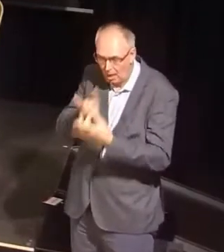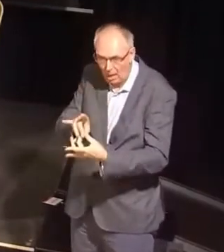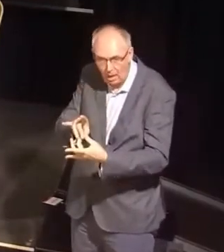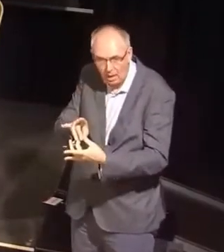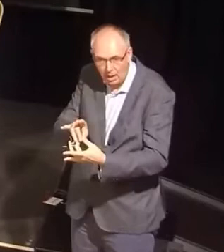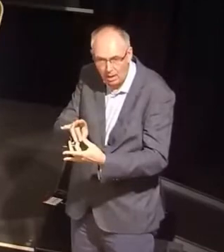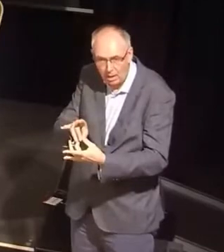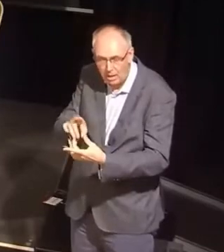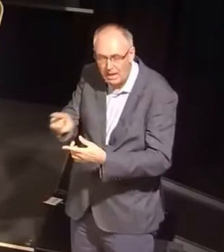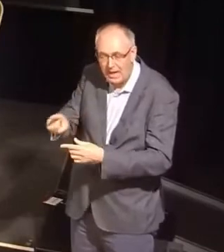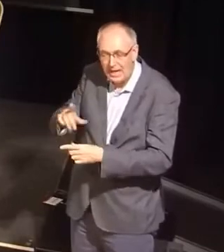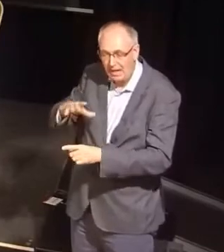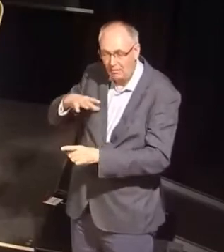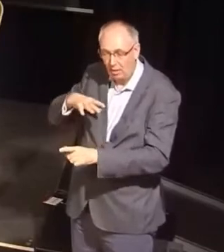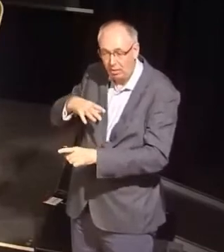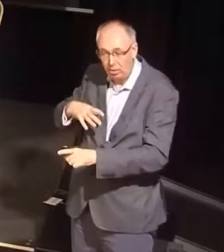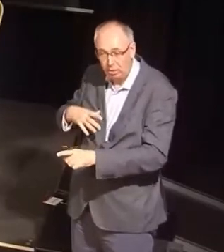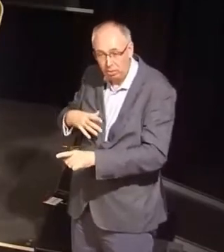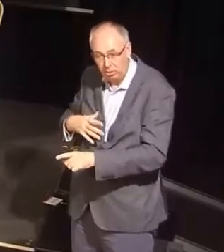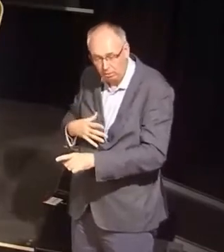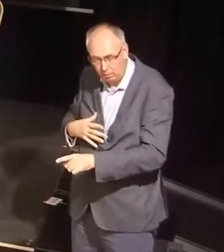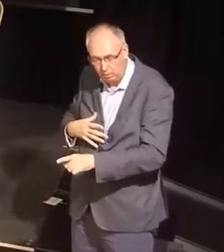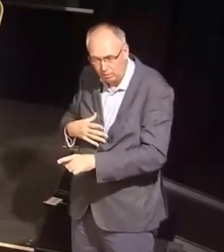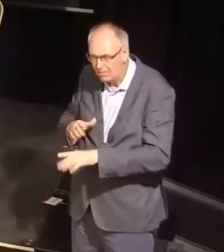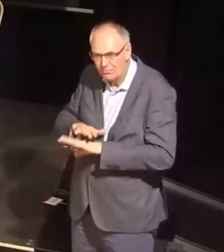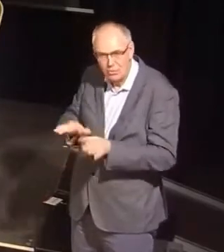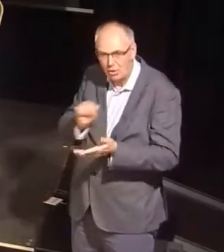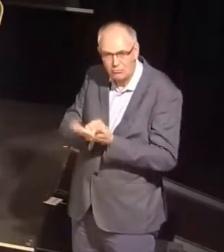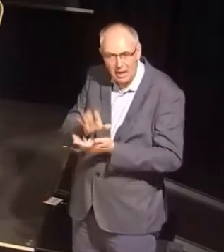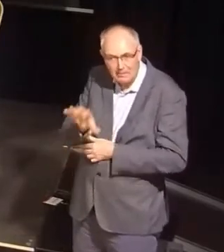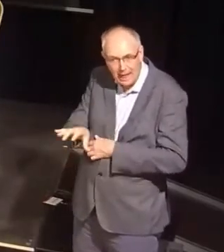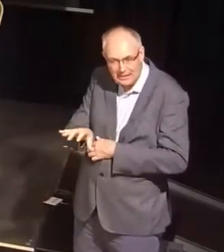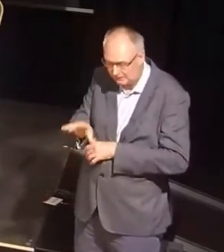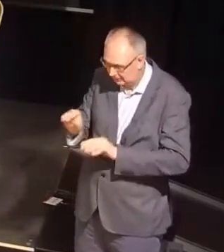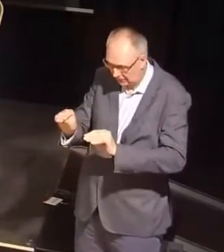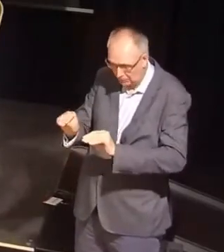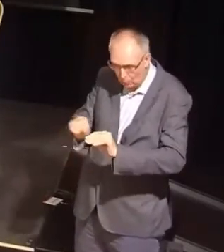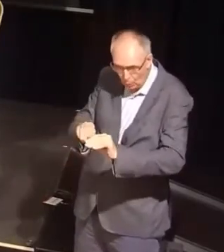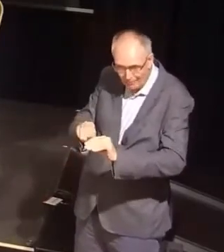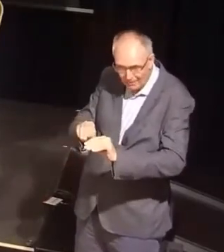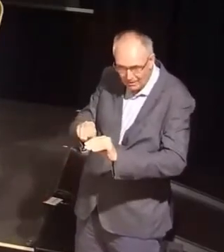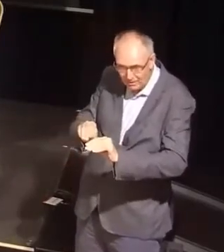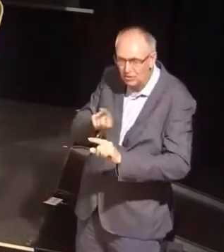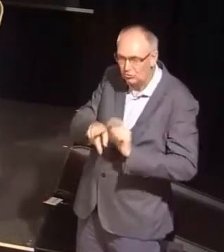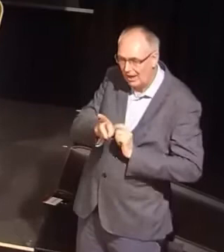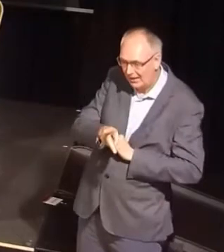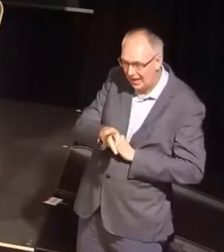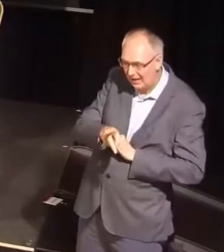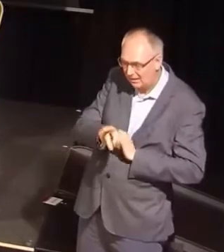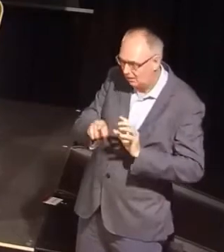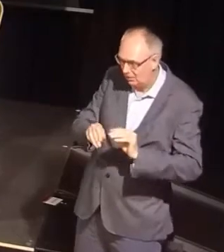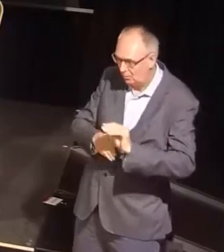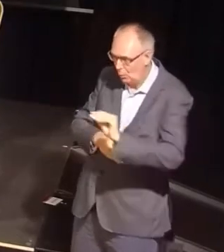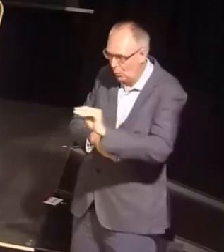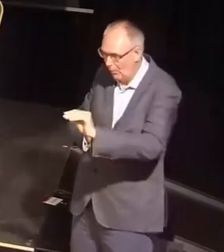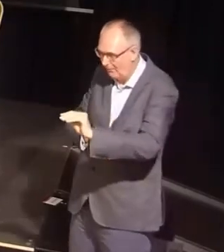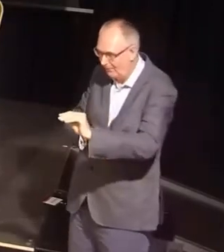then this isn't the best placement for them, you need to move it, try it, move again, try it, okay, maybe that first one was the best